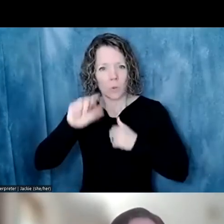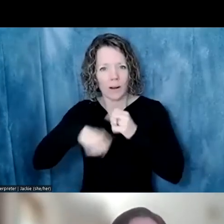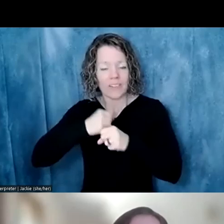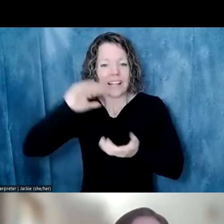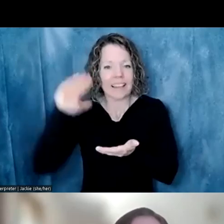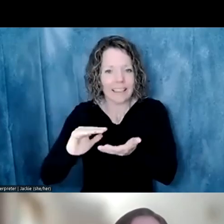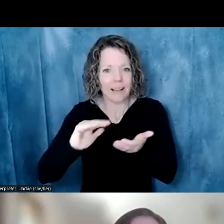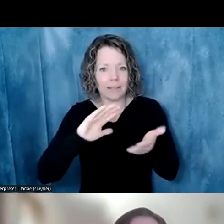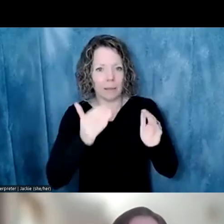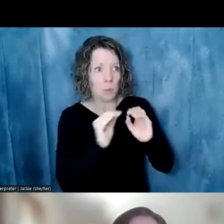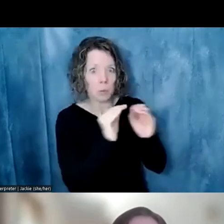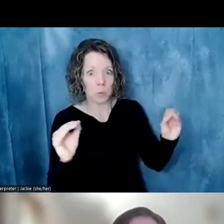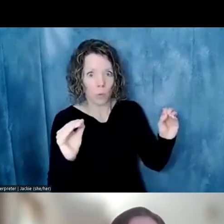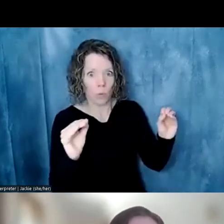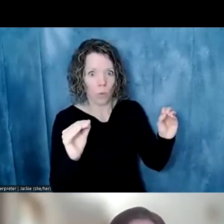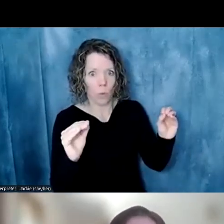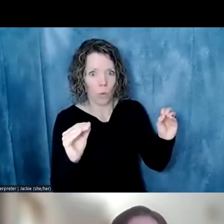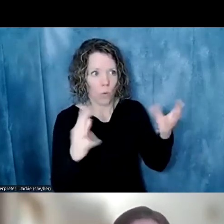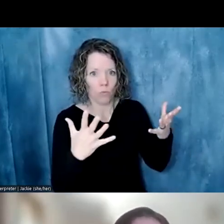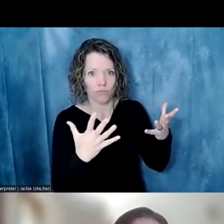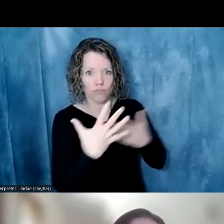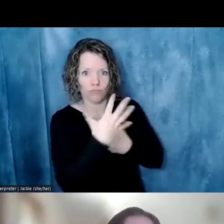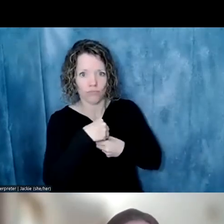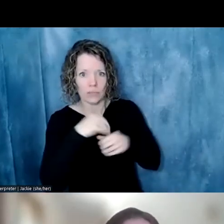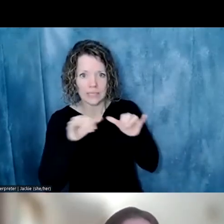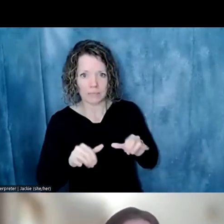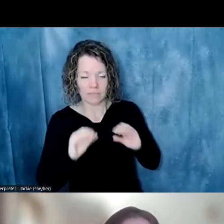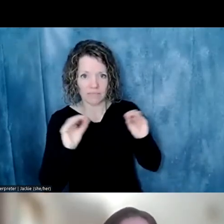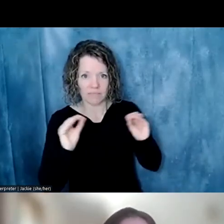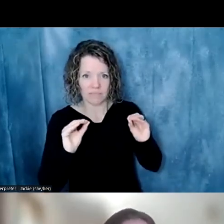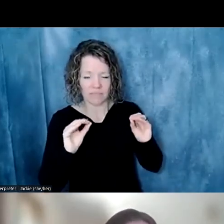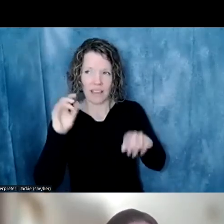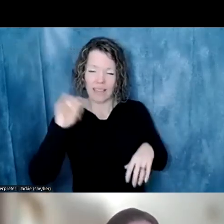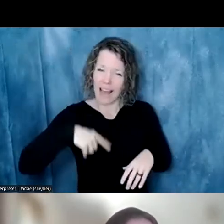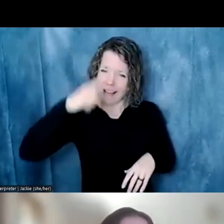what the experience is of receiving health care in a doctor's office when you have a